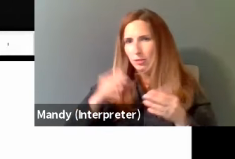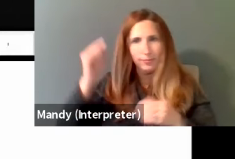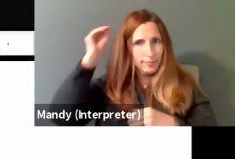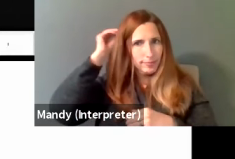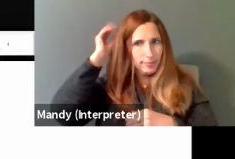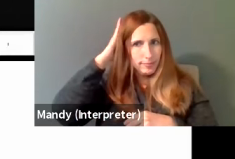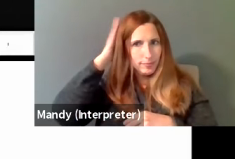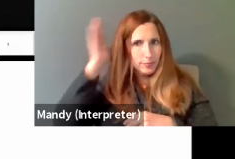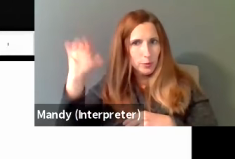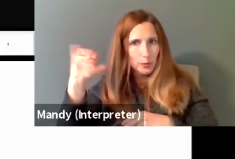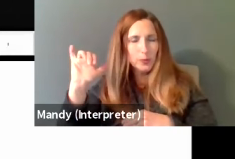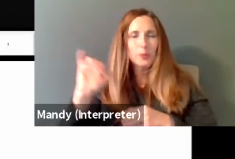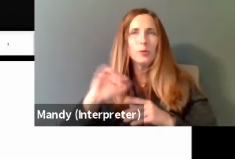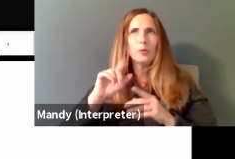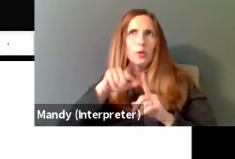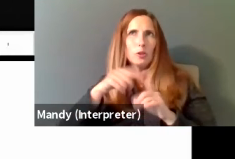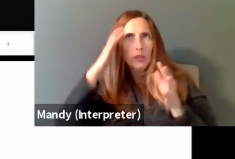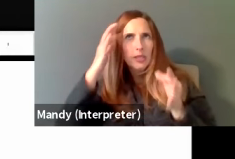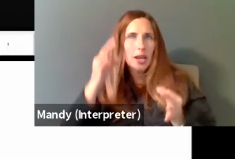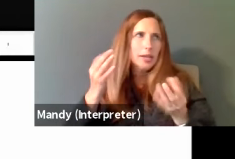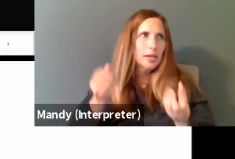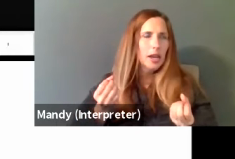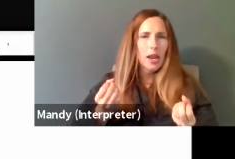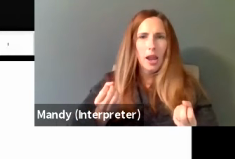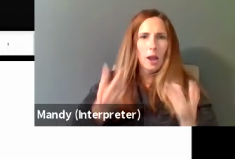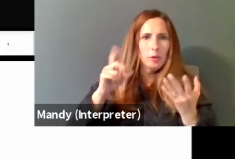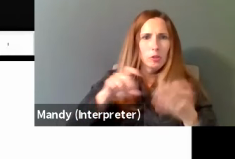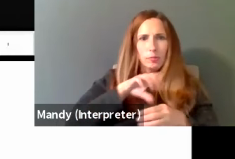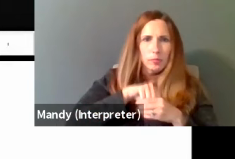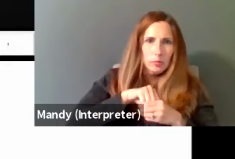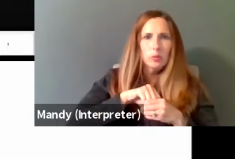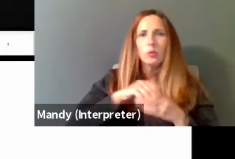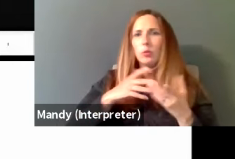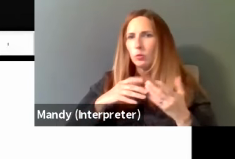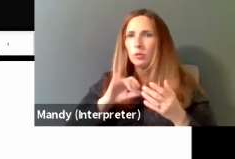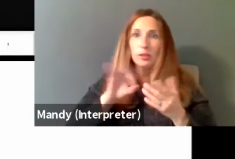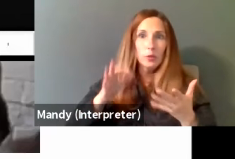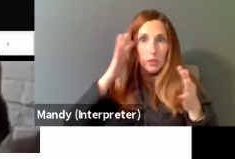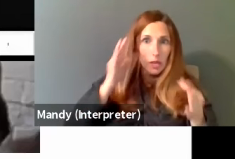as you're deciding how robust to make yours and whether it would make the case to do at your organization.